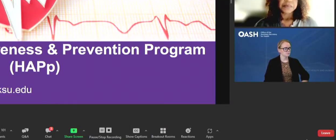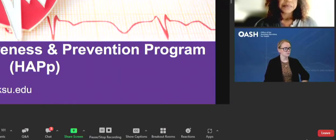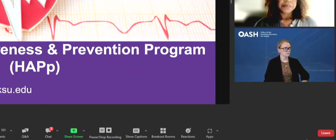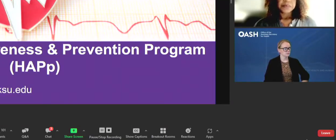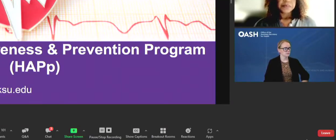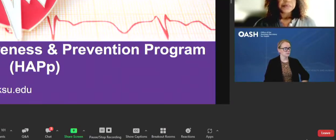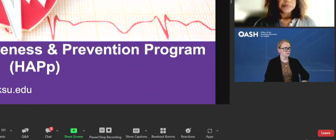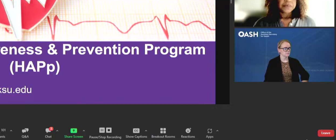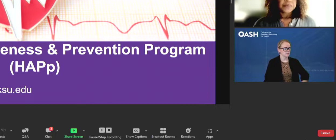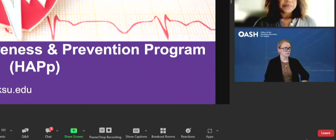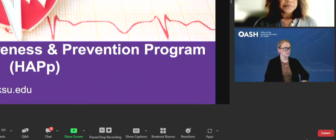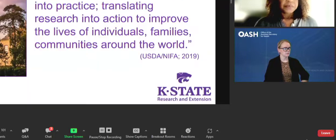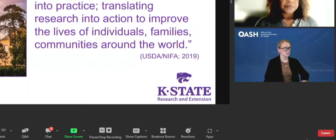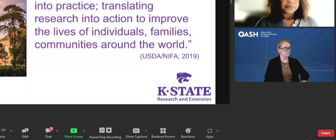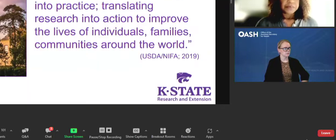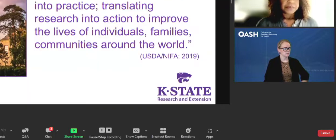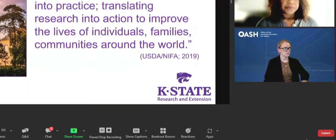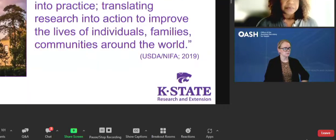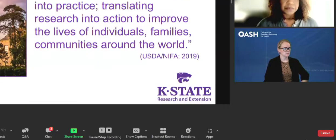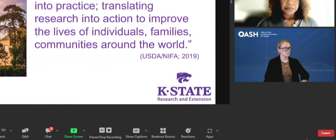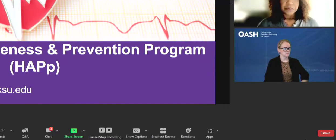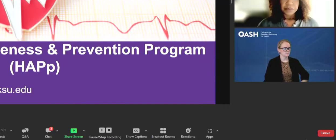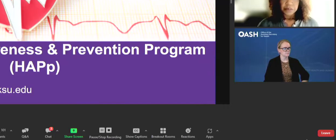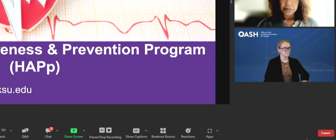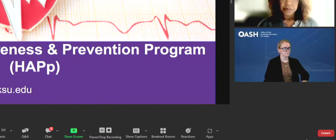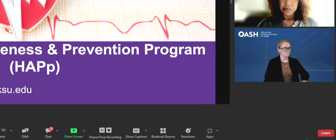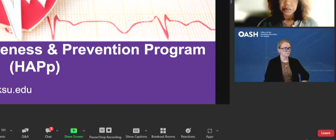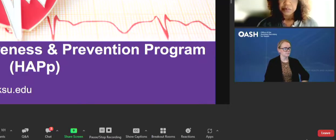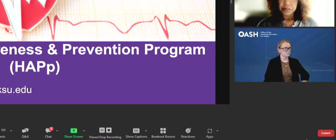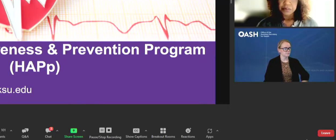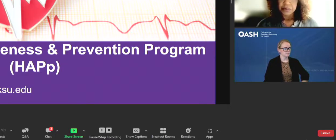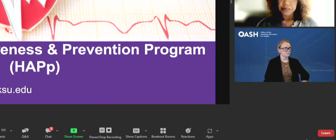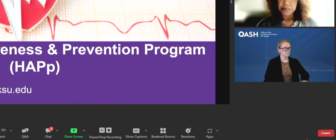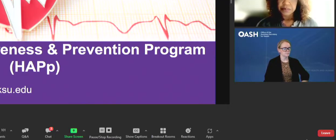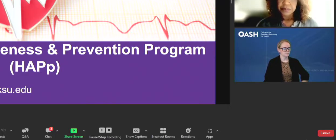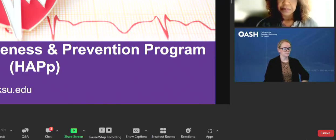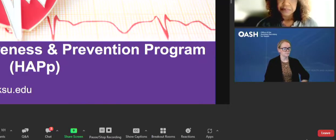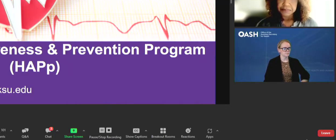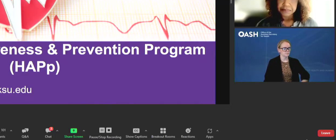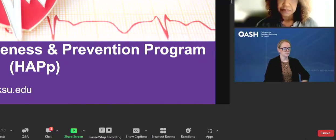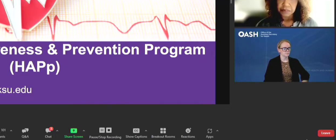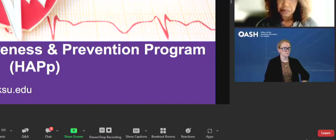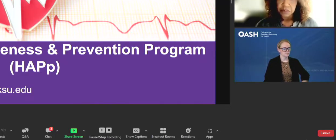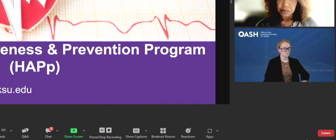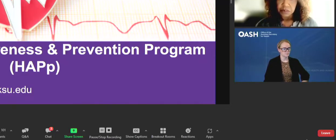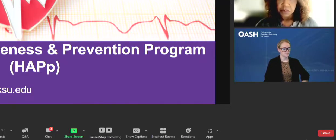And that's really where our heart health and hypertension prevention work resides.